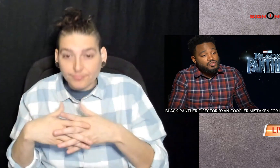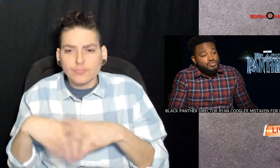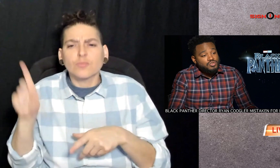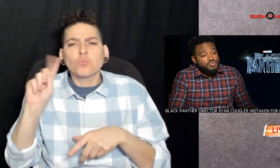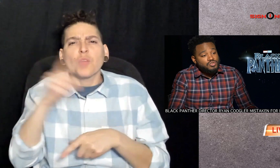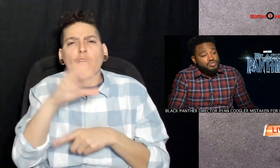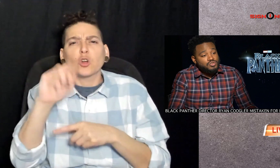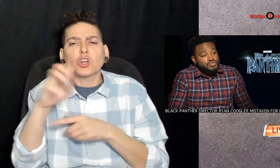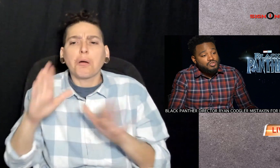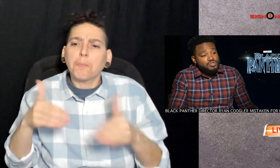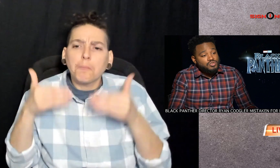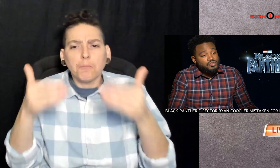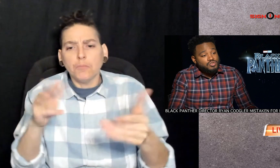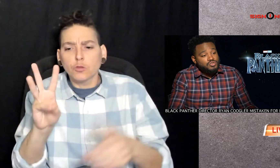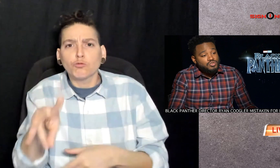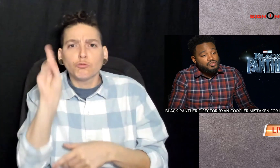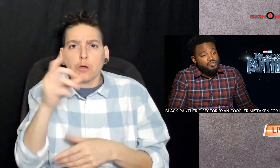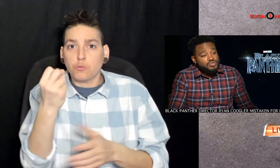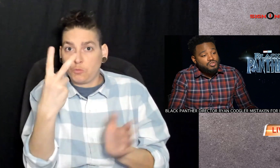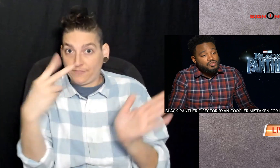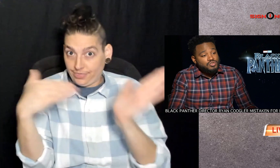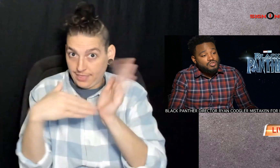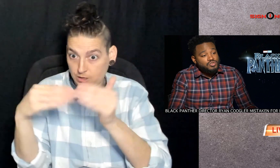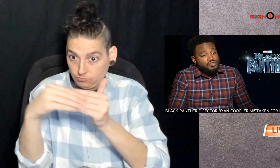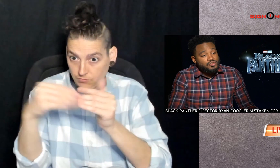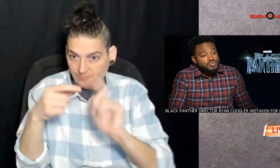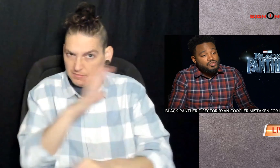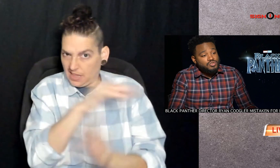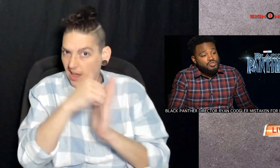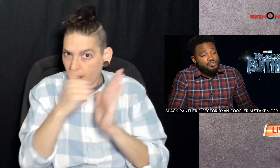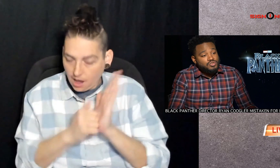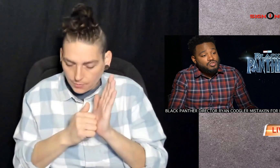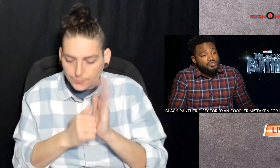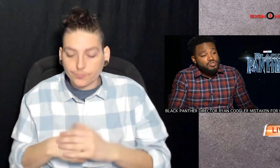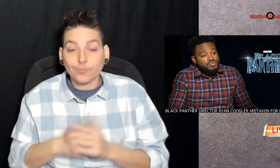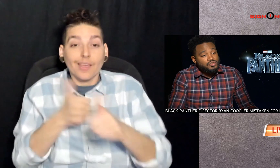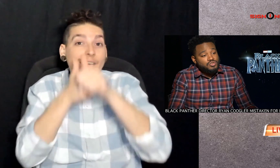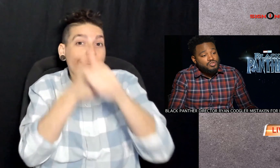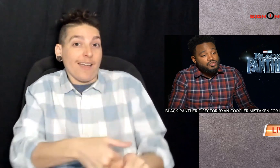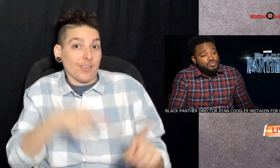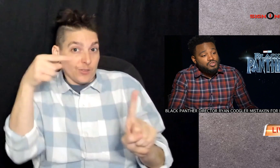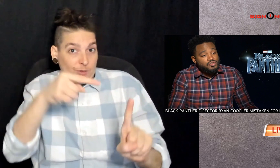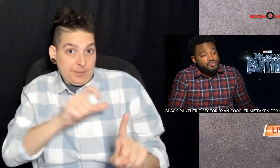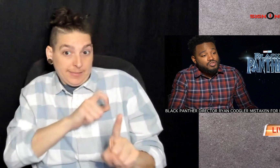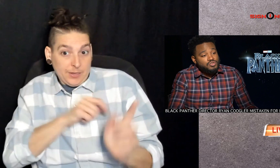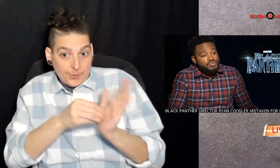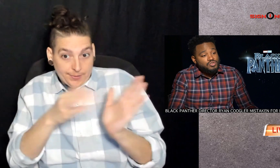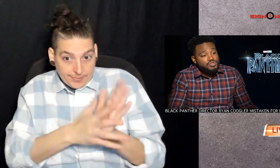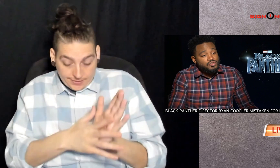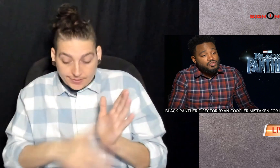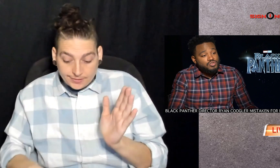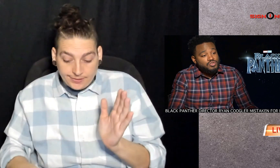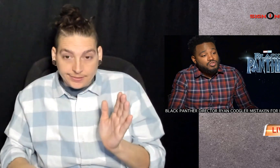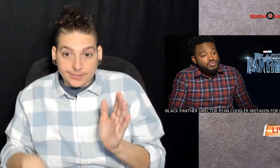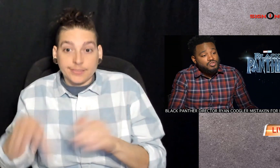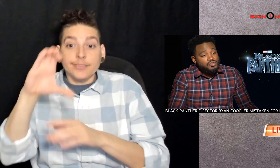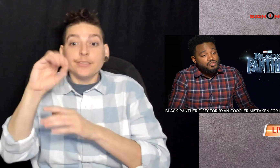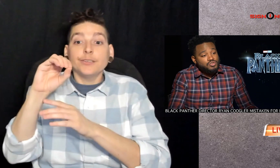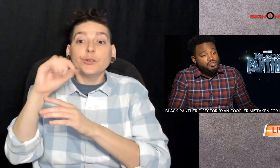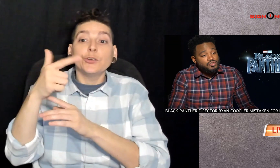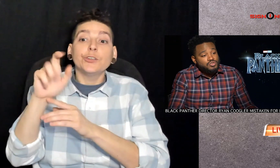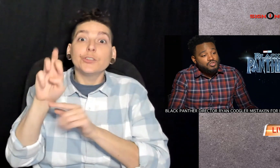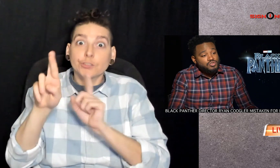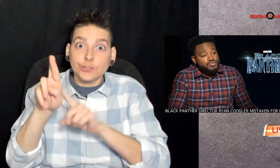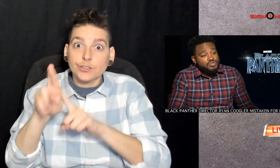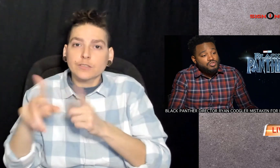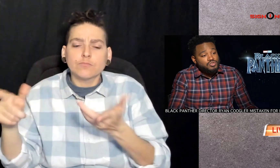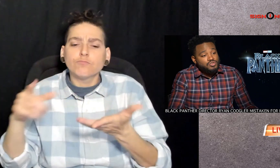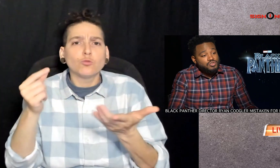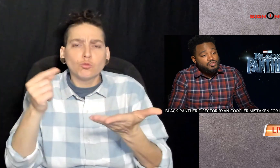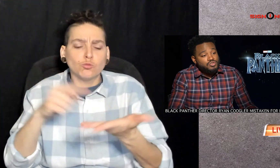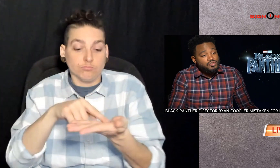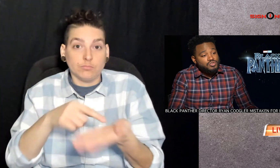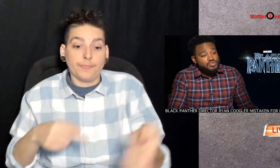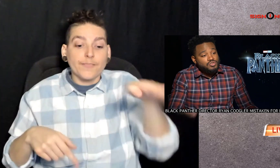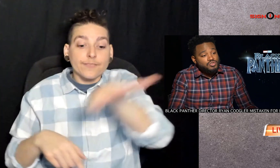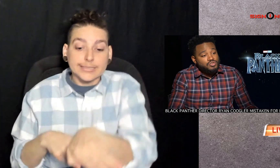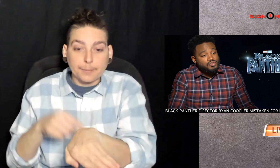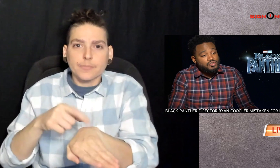where Coogler went to withdraw $12,000 from his account according to the police report